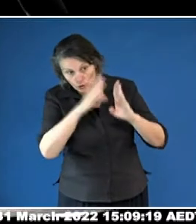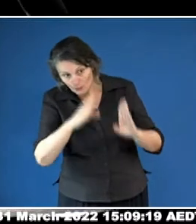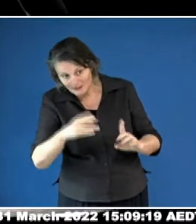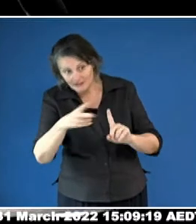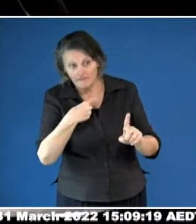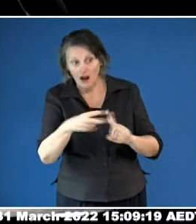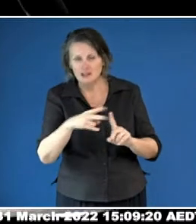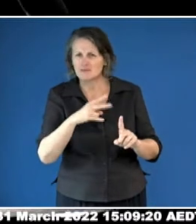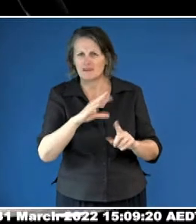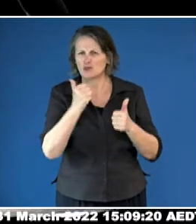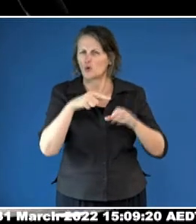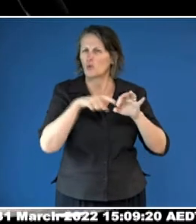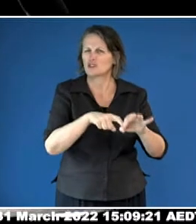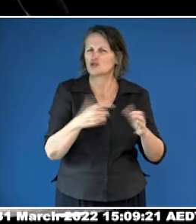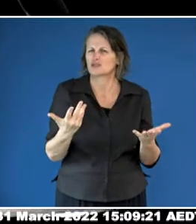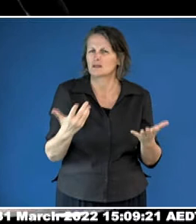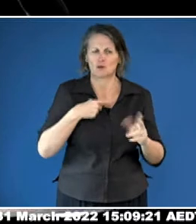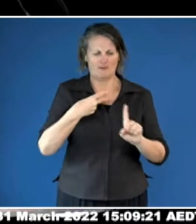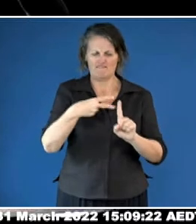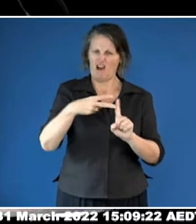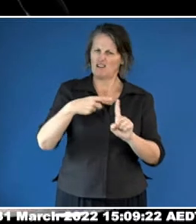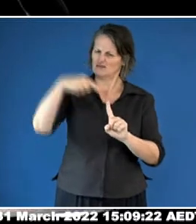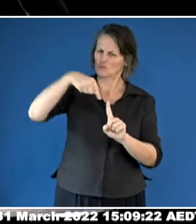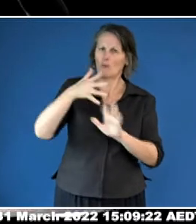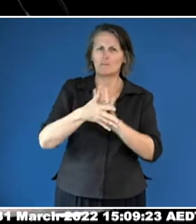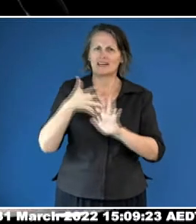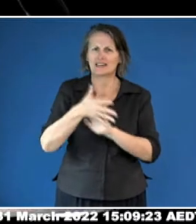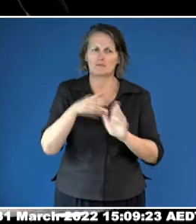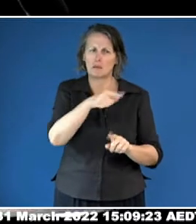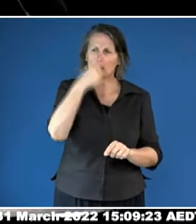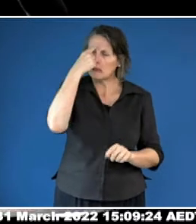experiences of violence are so broad, diverse, complex and in different settings.